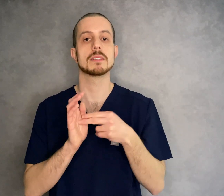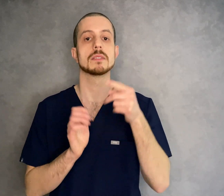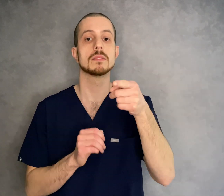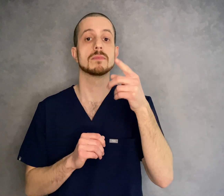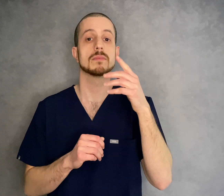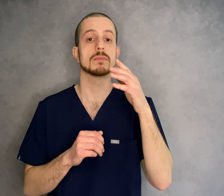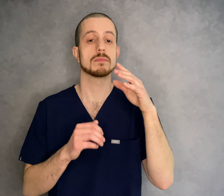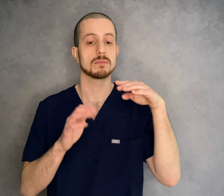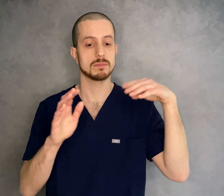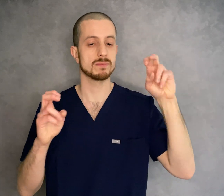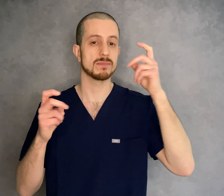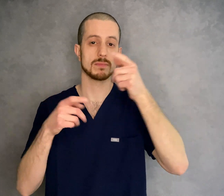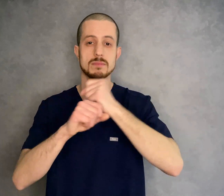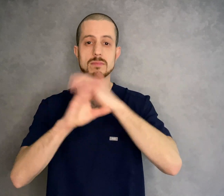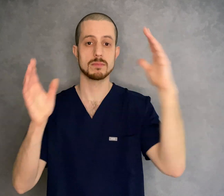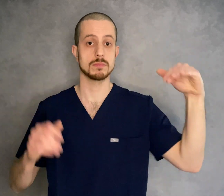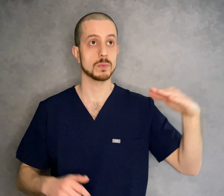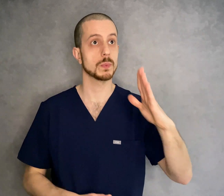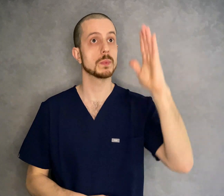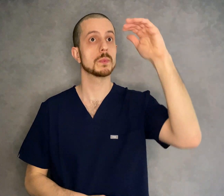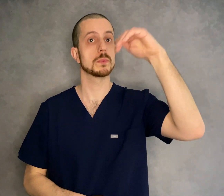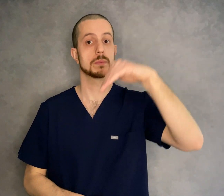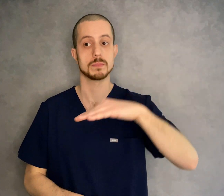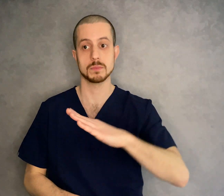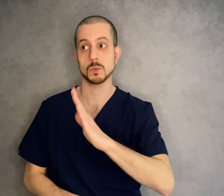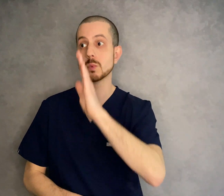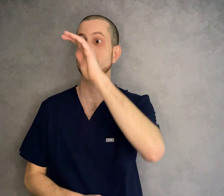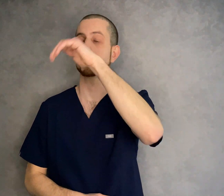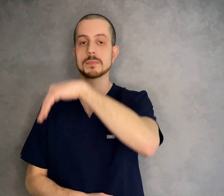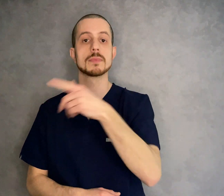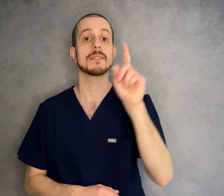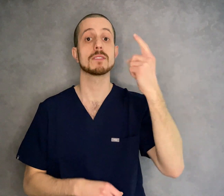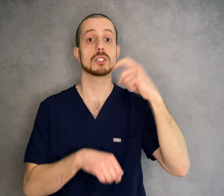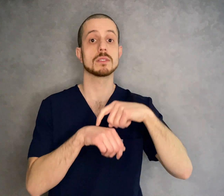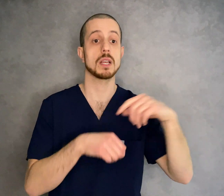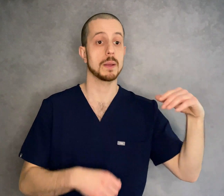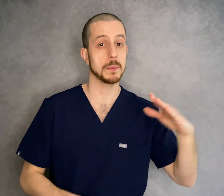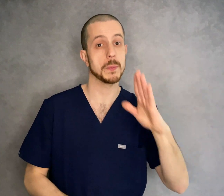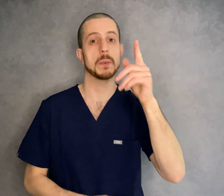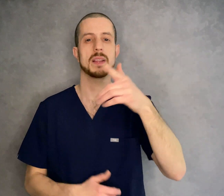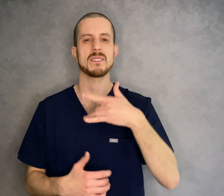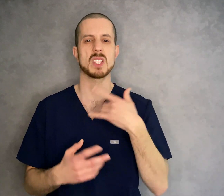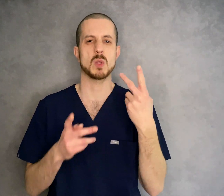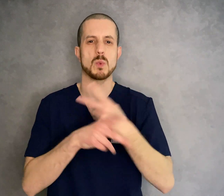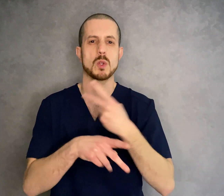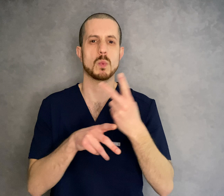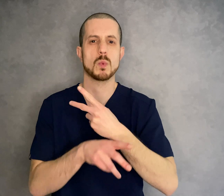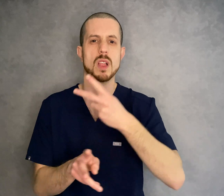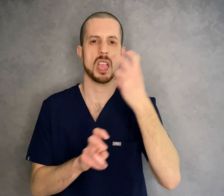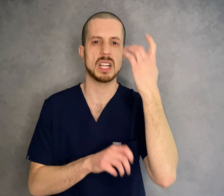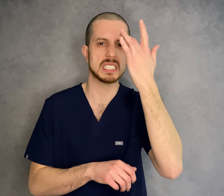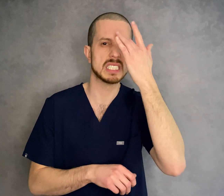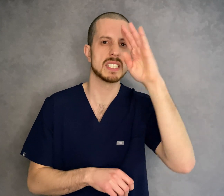Think about a curve with two peaks and a trough. The first peak represents the first time you start feeling